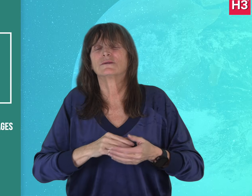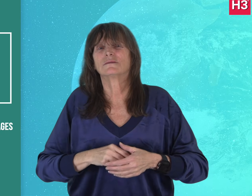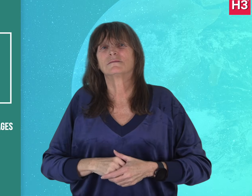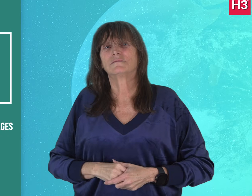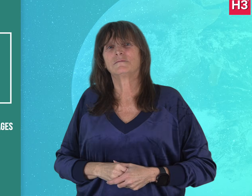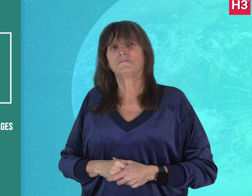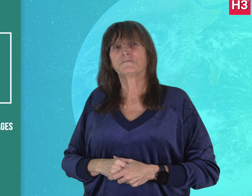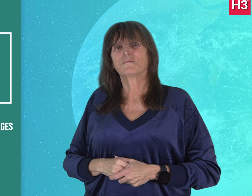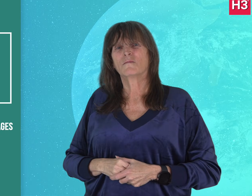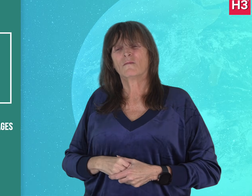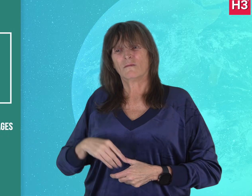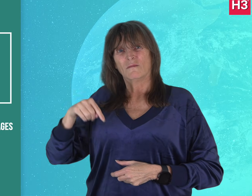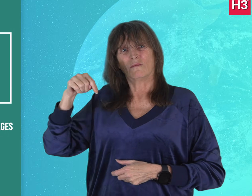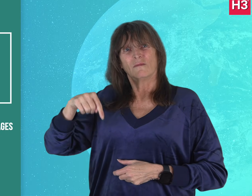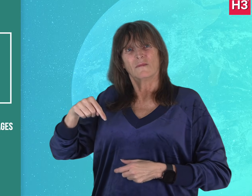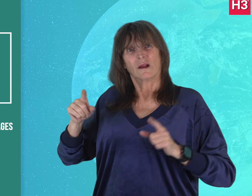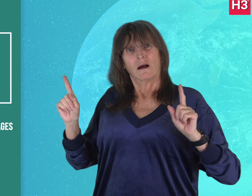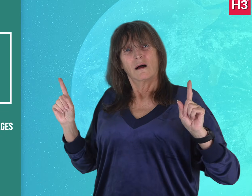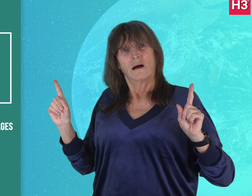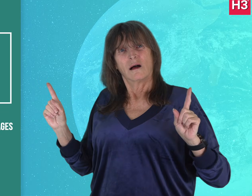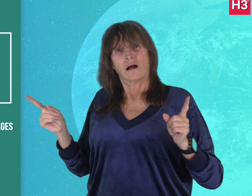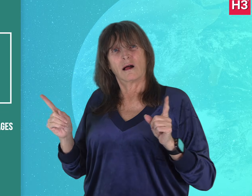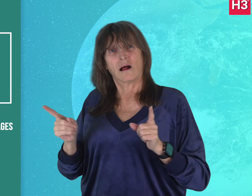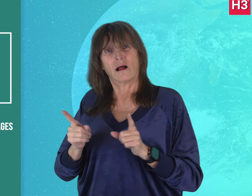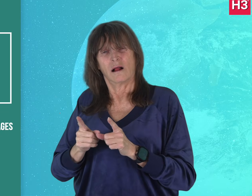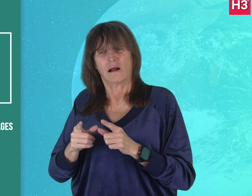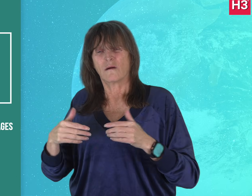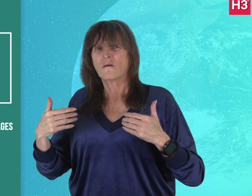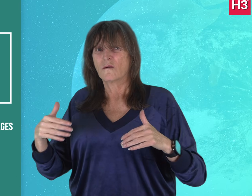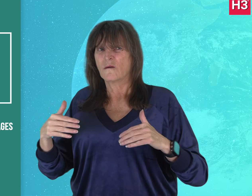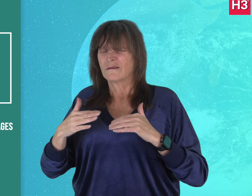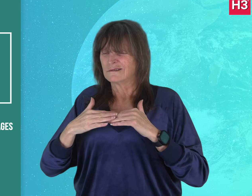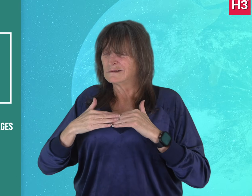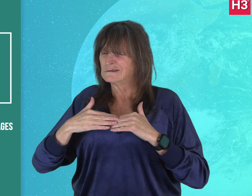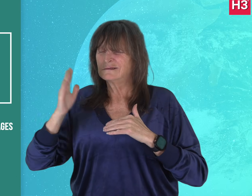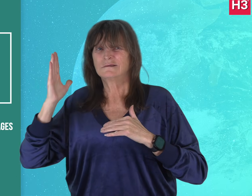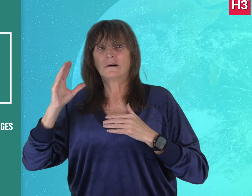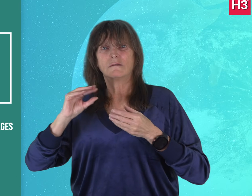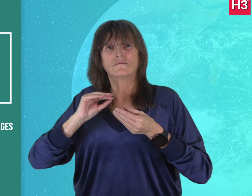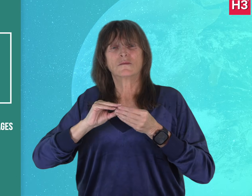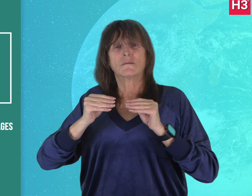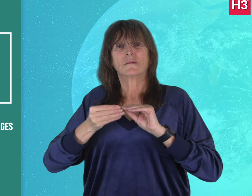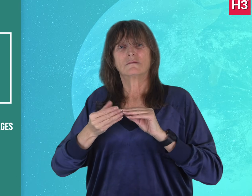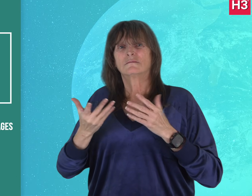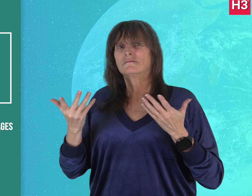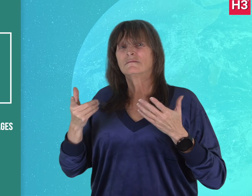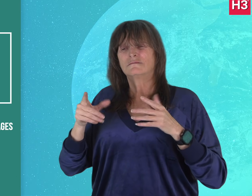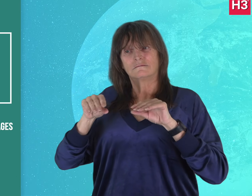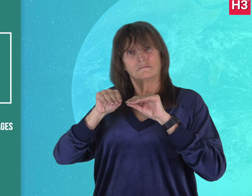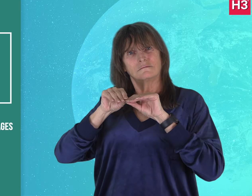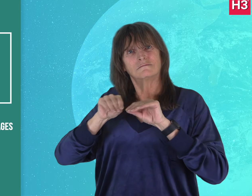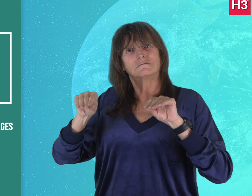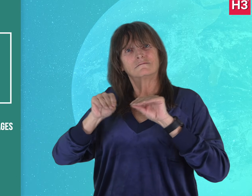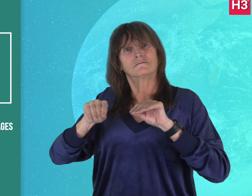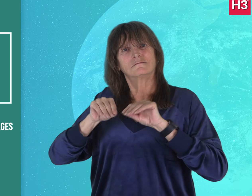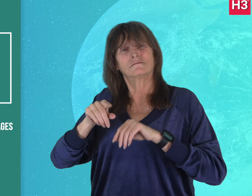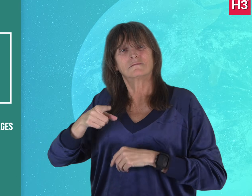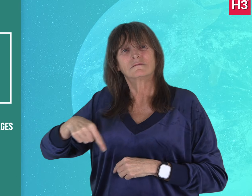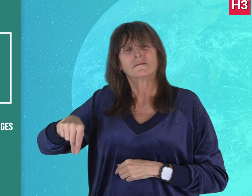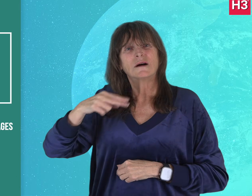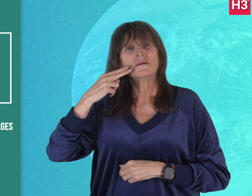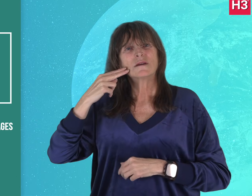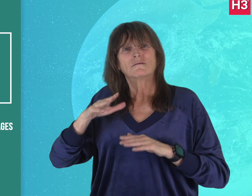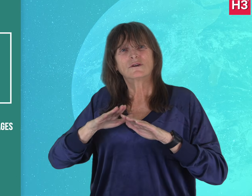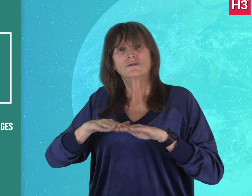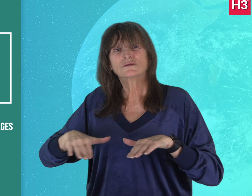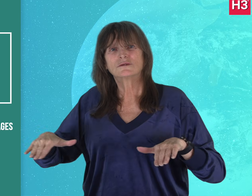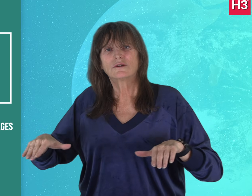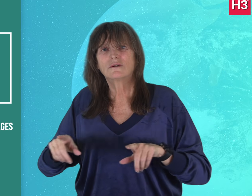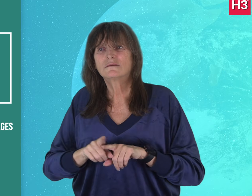causes major problems in education. Deaf children miss important